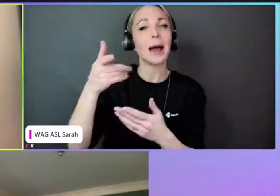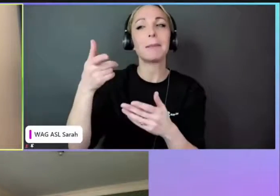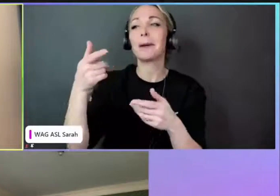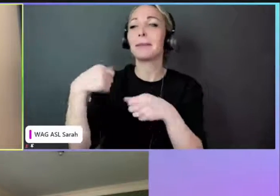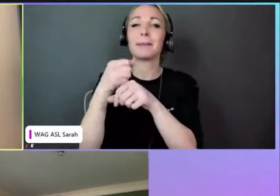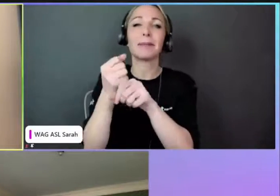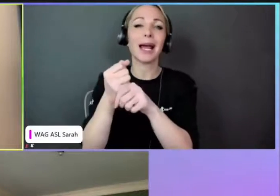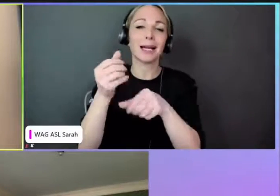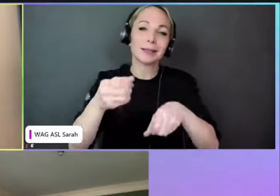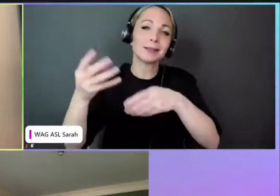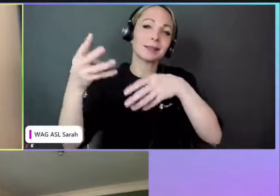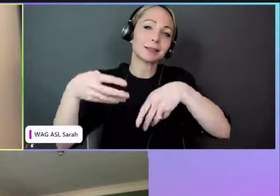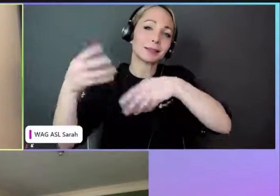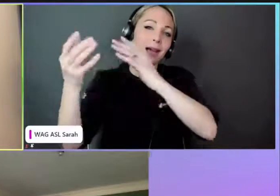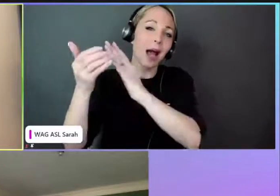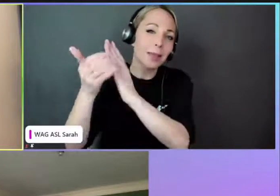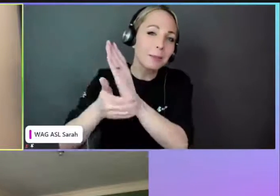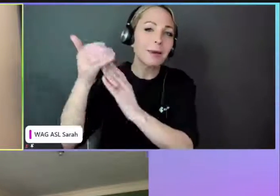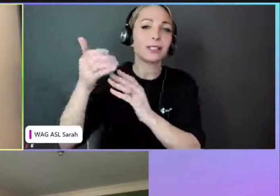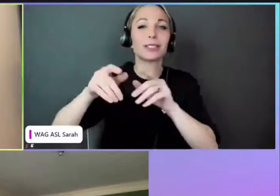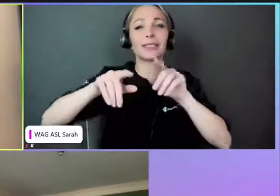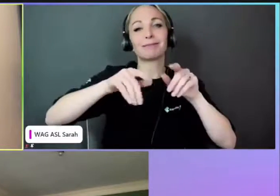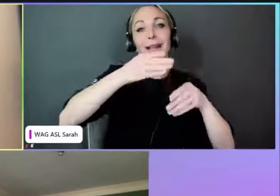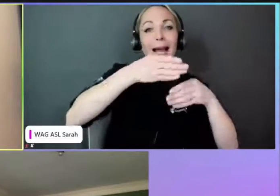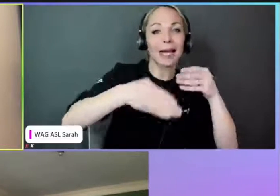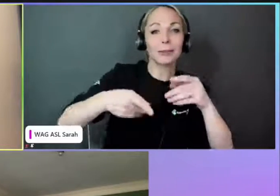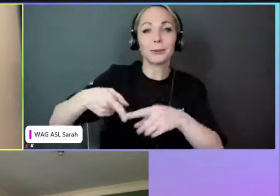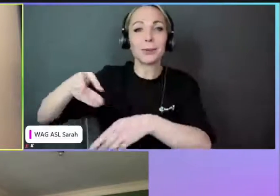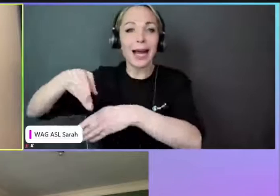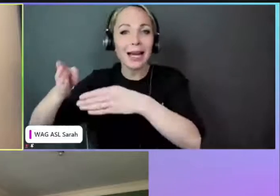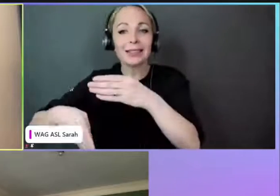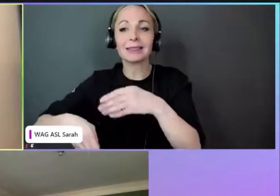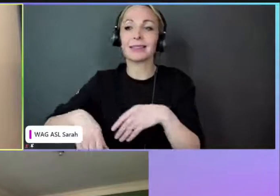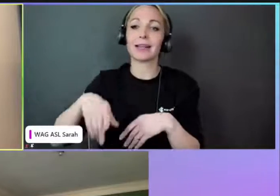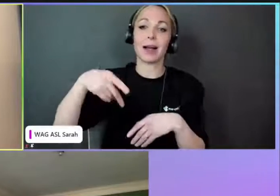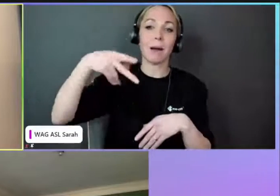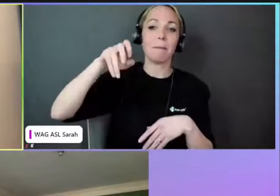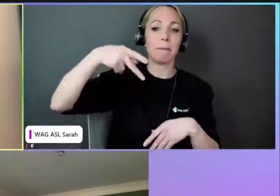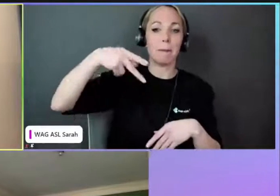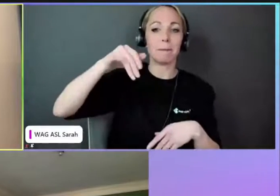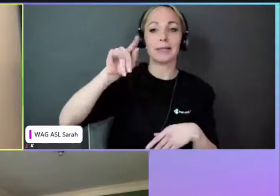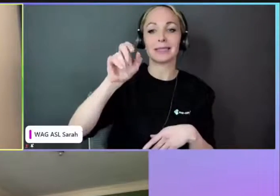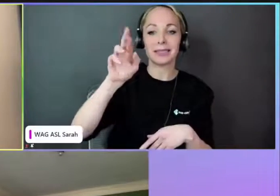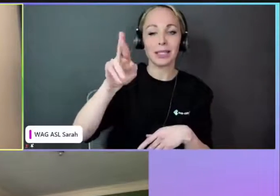Puppeteer, Playwright, WebdriverIO, WebDriver JS or Selenium,